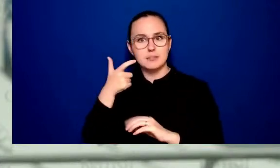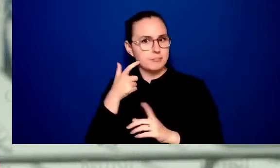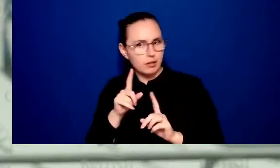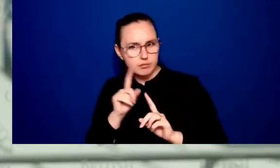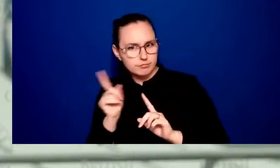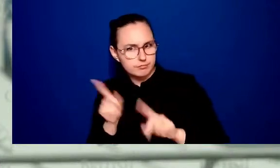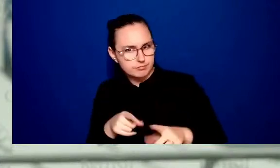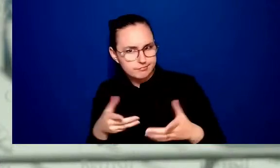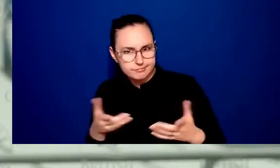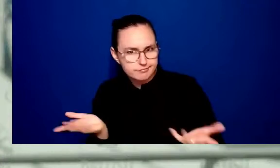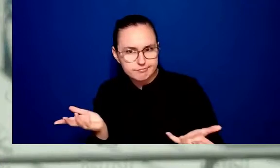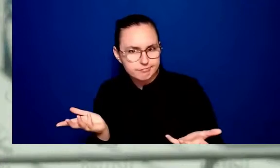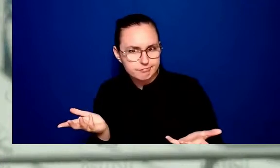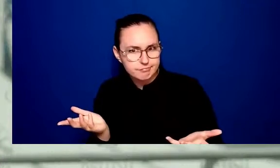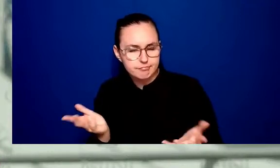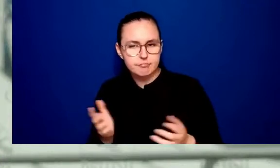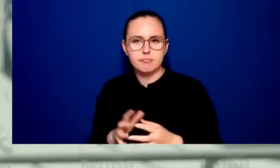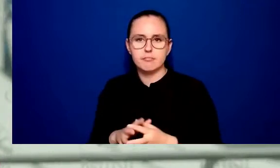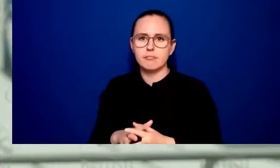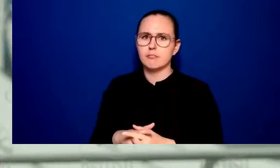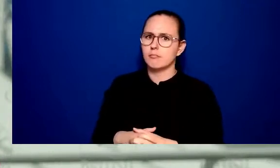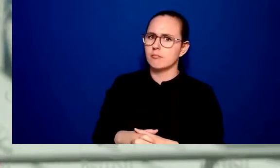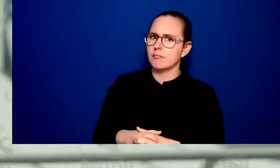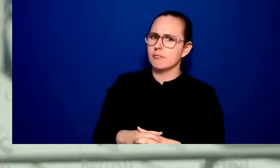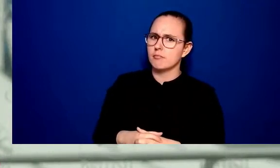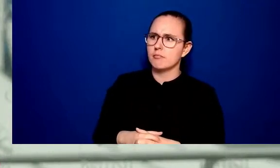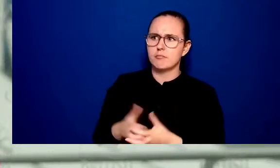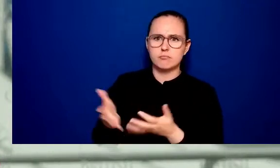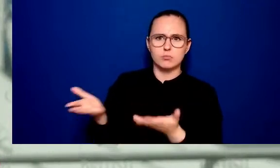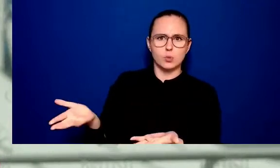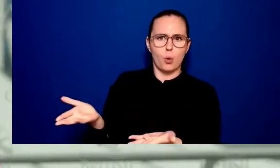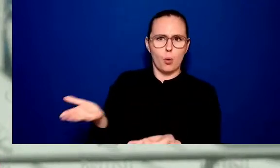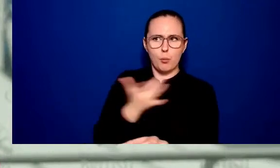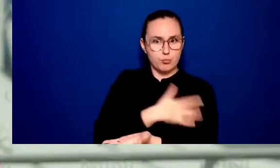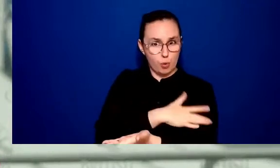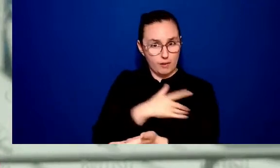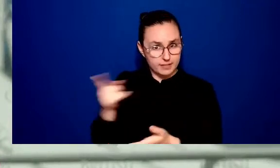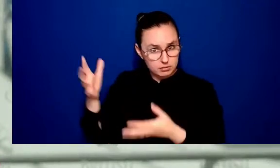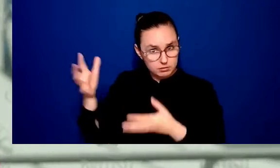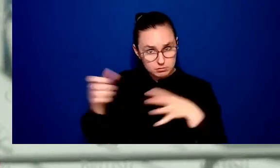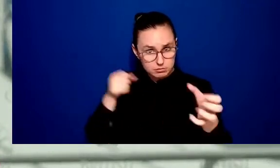process of hiring from the additional ambulance